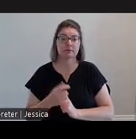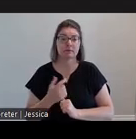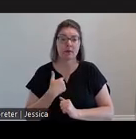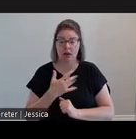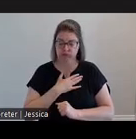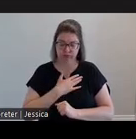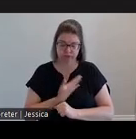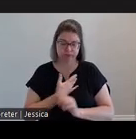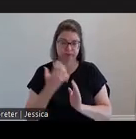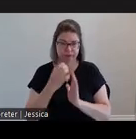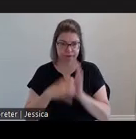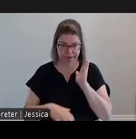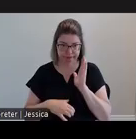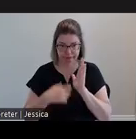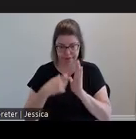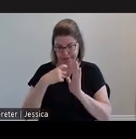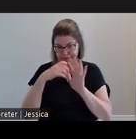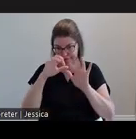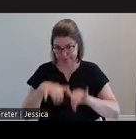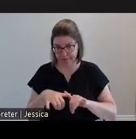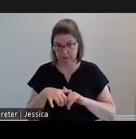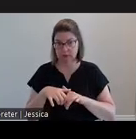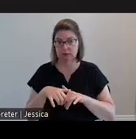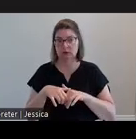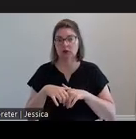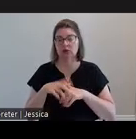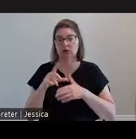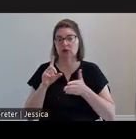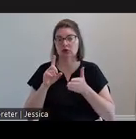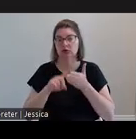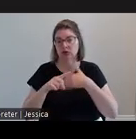Um, like, research consults is one of the main services that